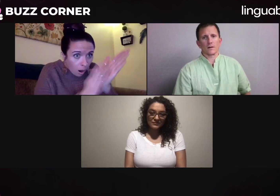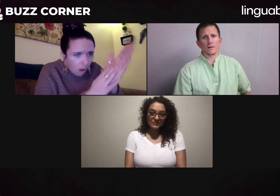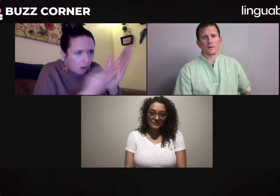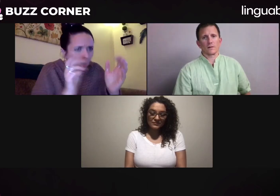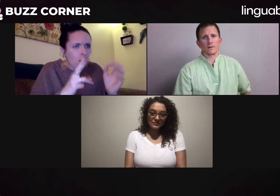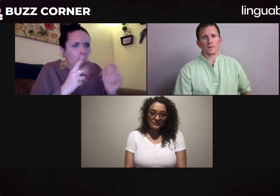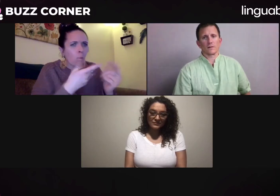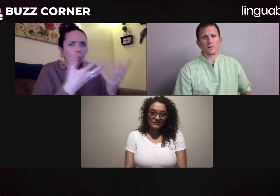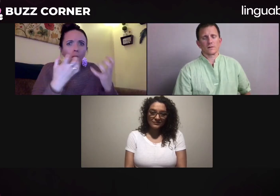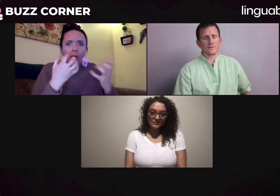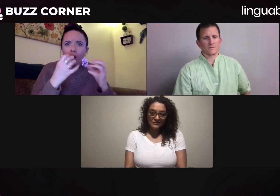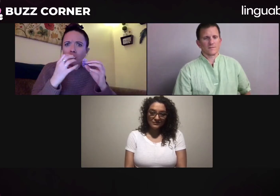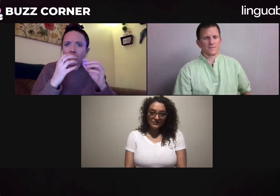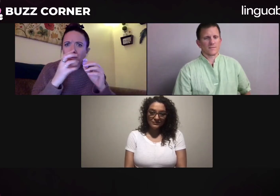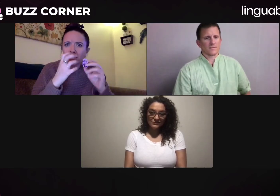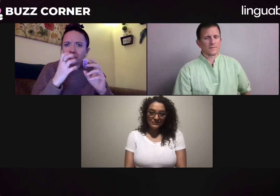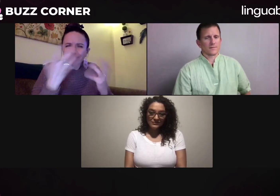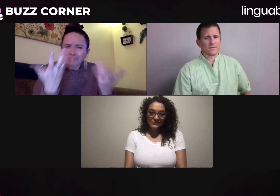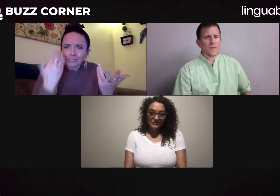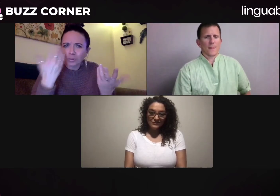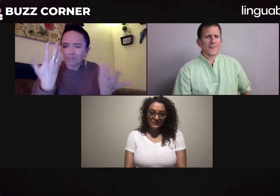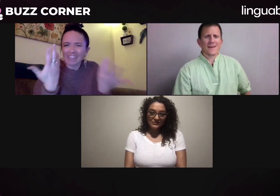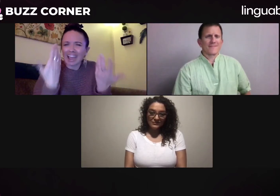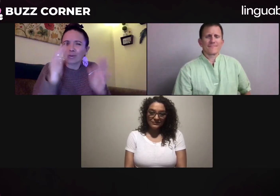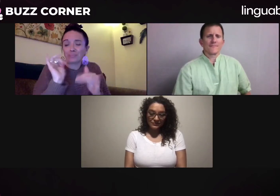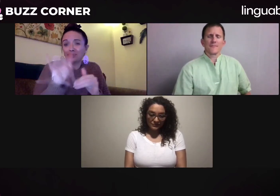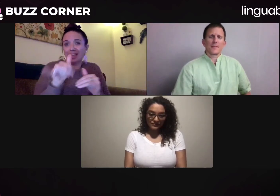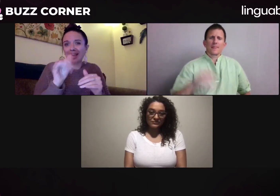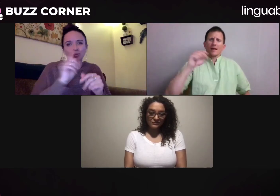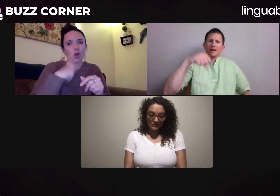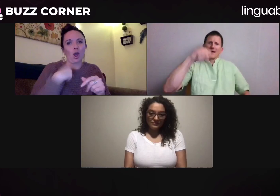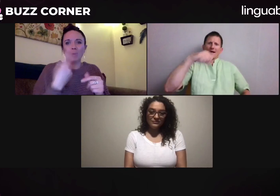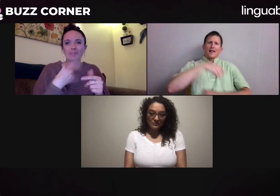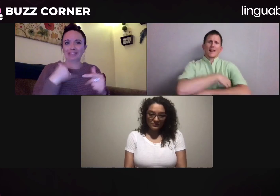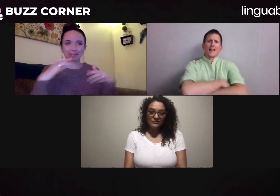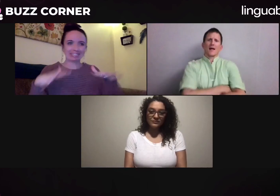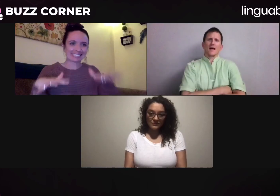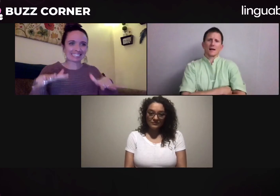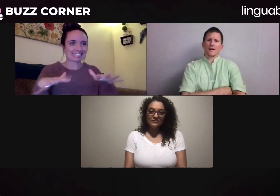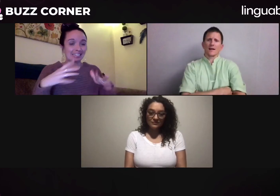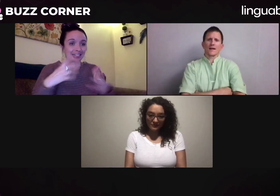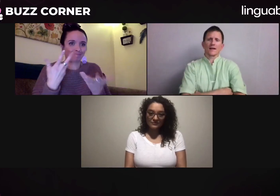is just to I mean, you know, like is it just to praise the interpreter? I don't know. It's a fine line to walk.